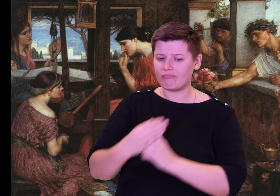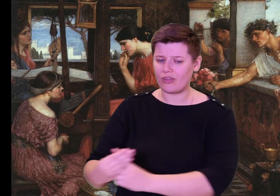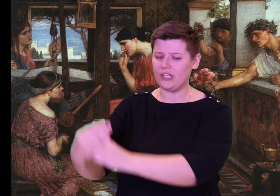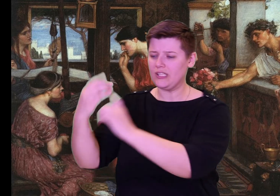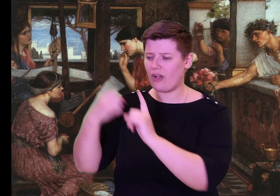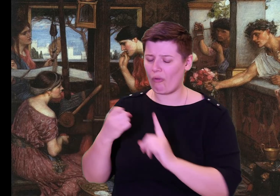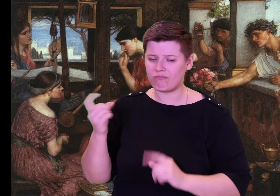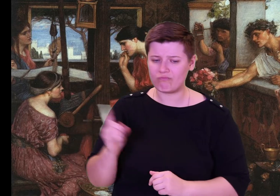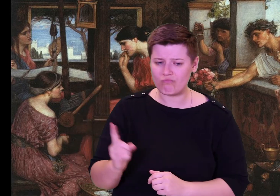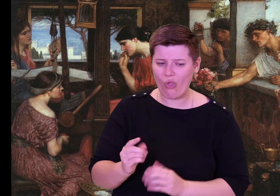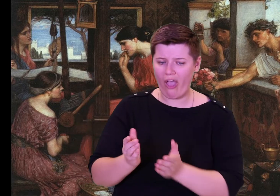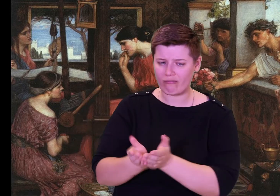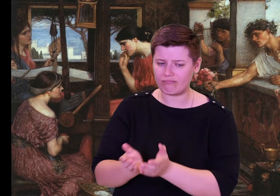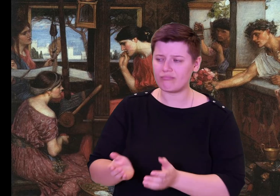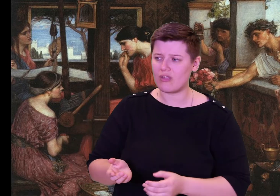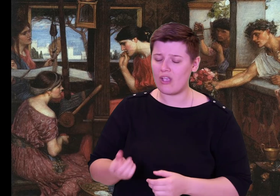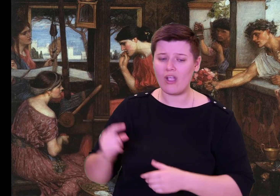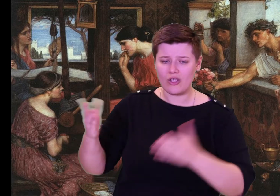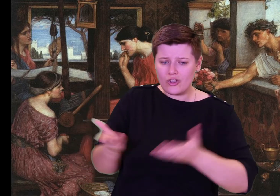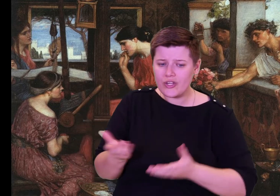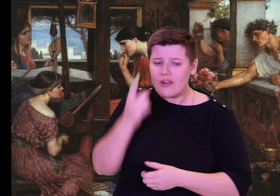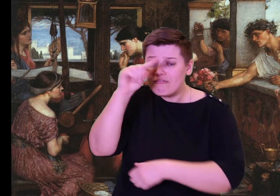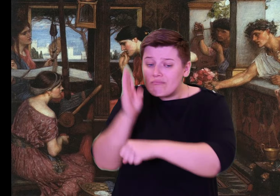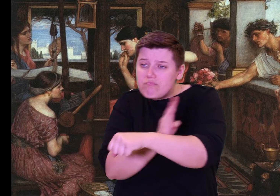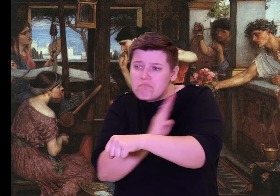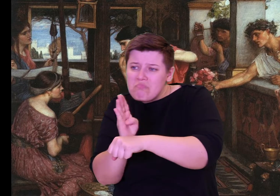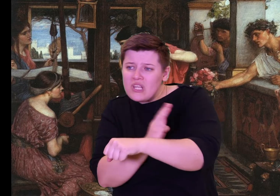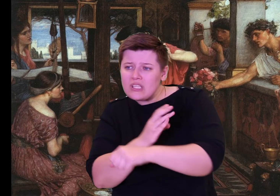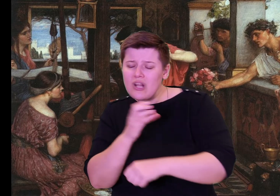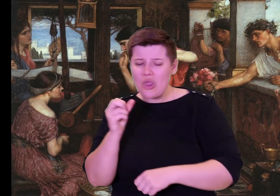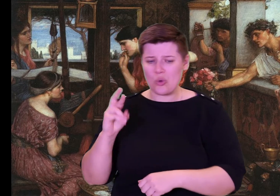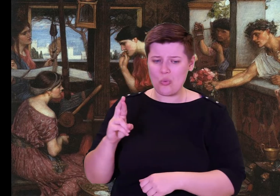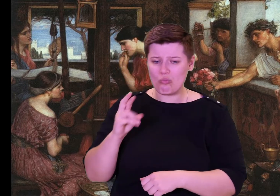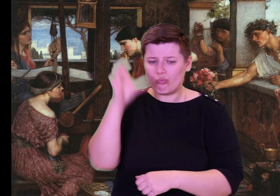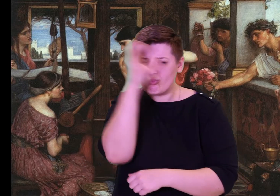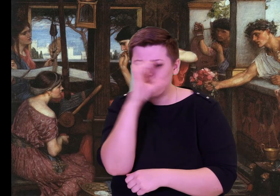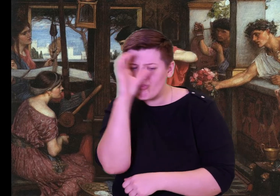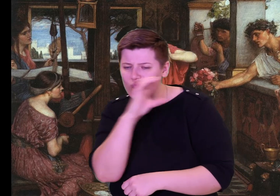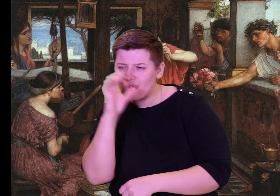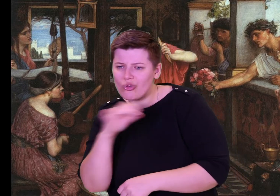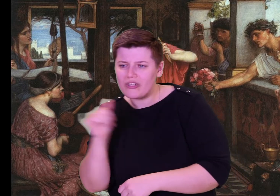Where did you sail from? Are you on business, or just scouting round like